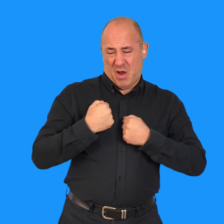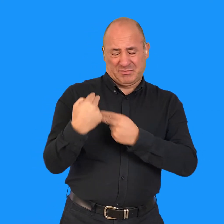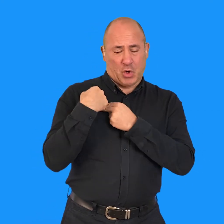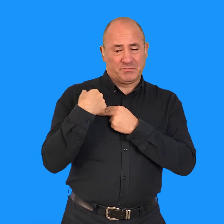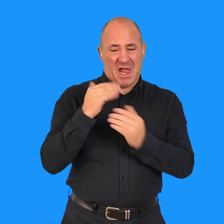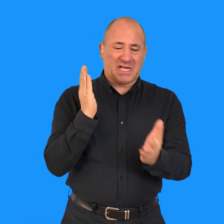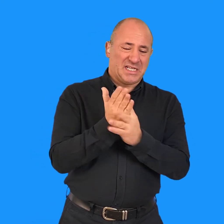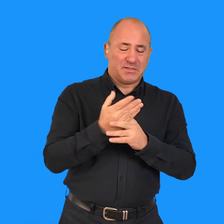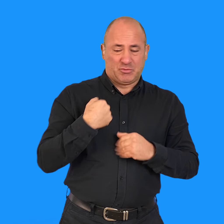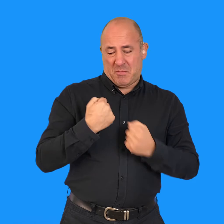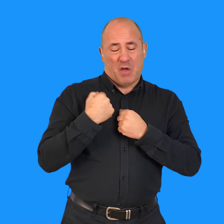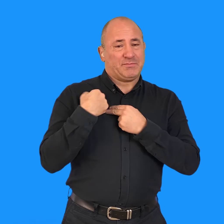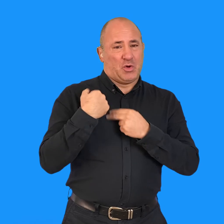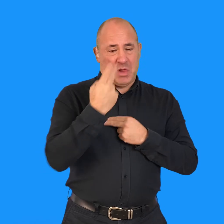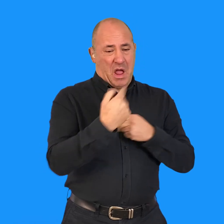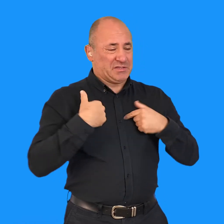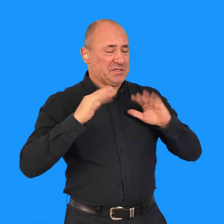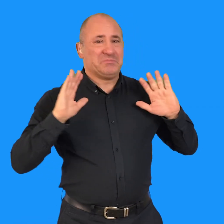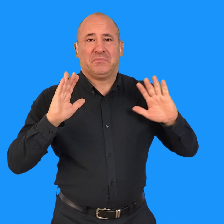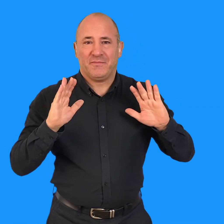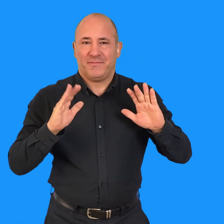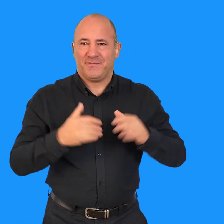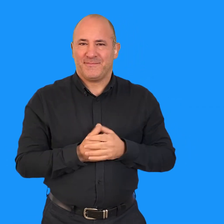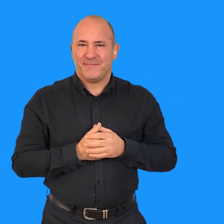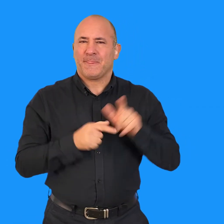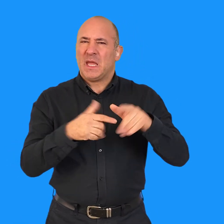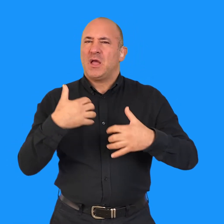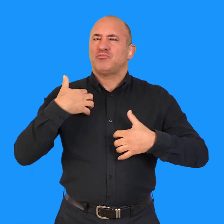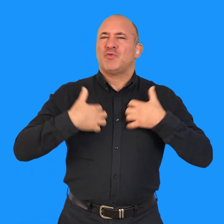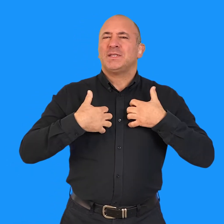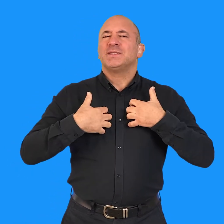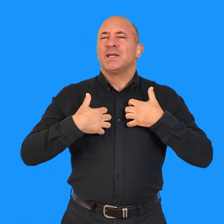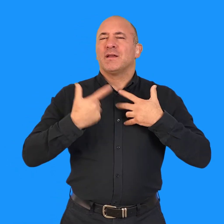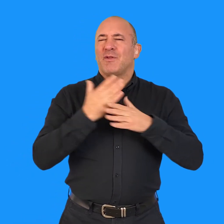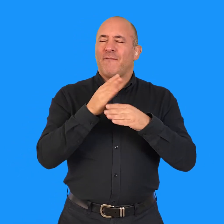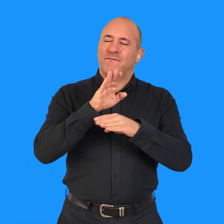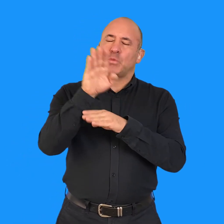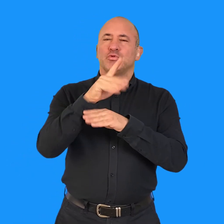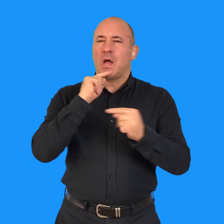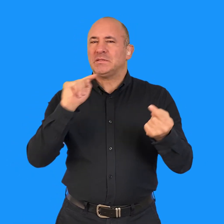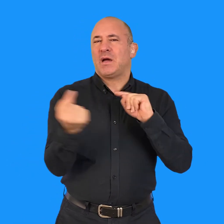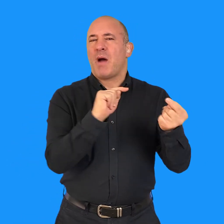that it's not an artist's responsibility. And I think that's a very interesting debate